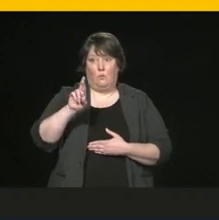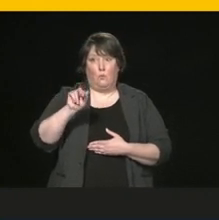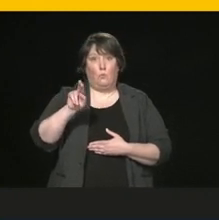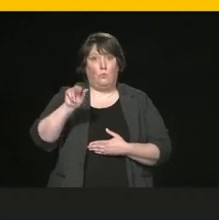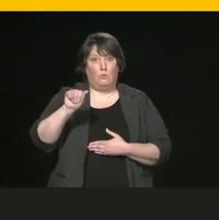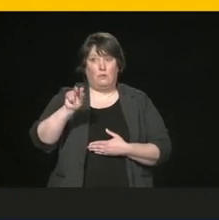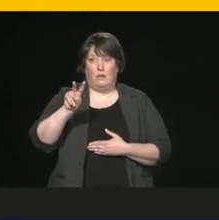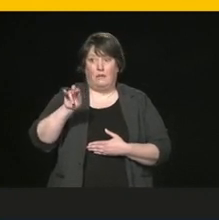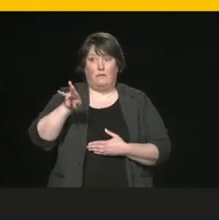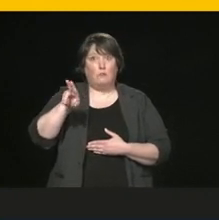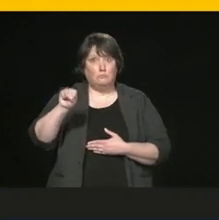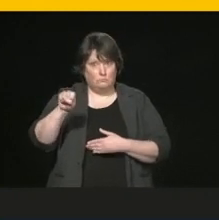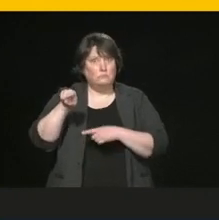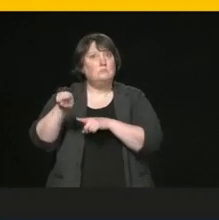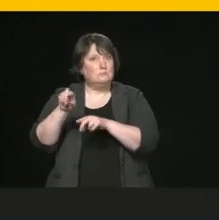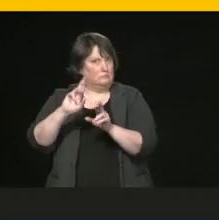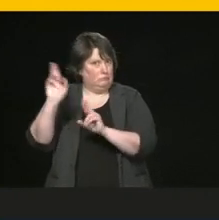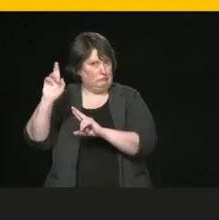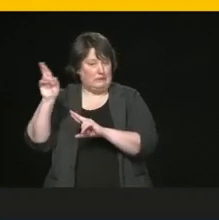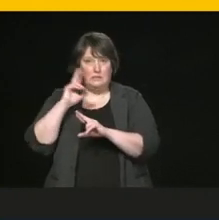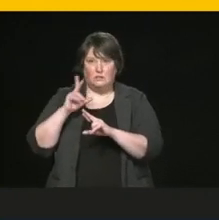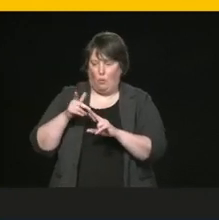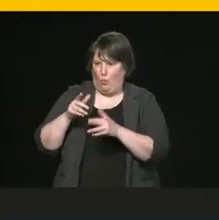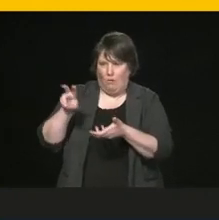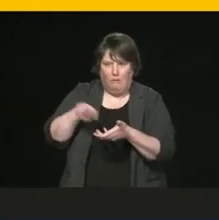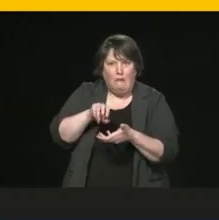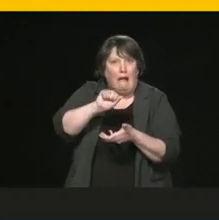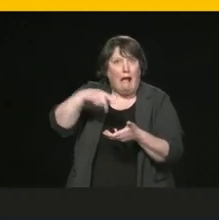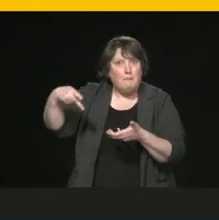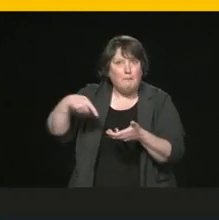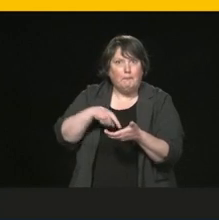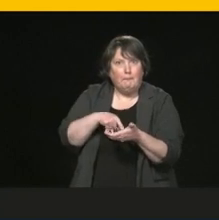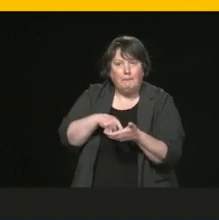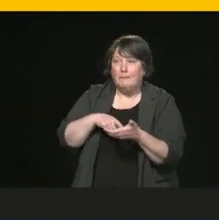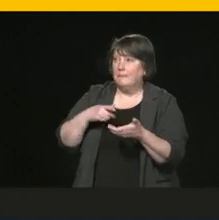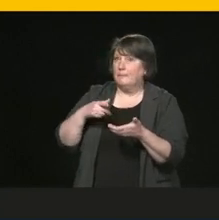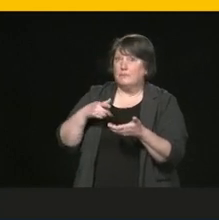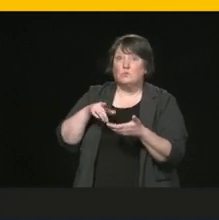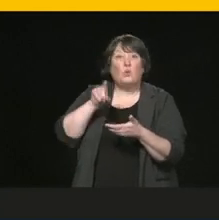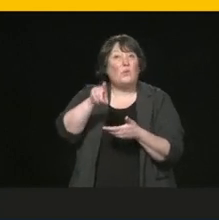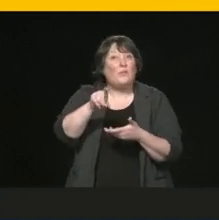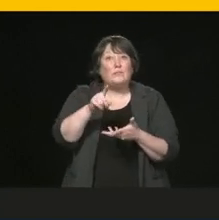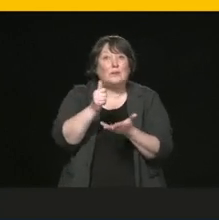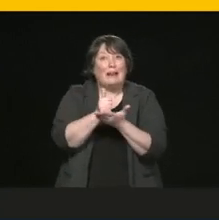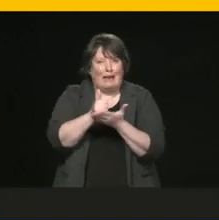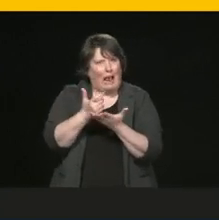THROUGH THE CANADA COVID-19 APP WHERE YOU CAN GO TO FIND SUPPORT.